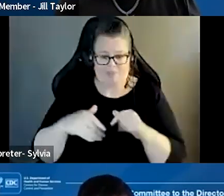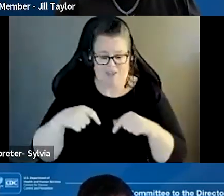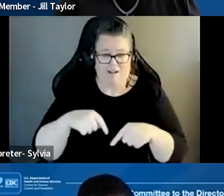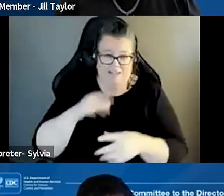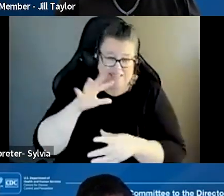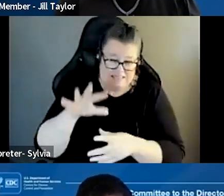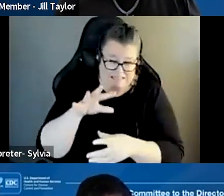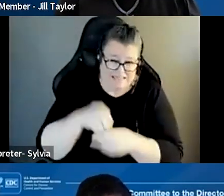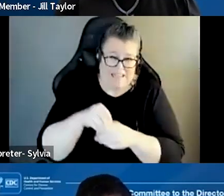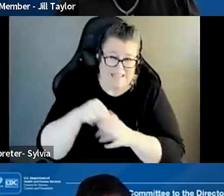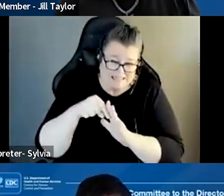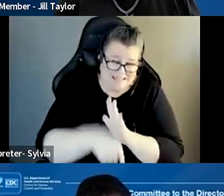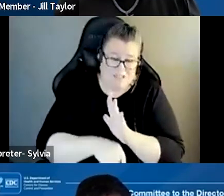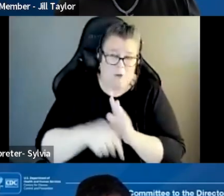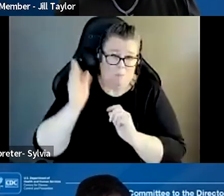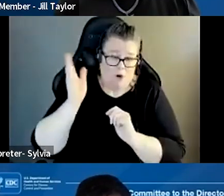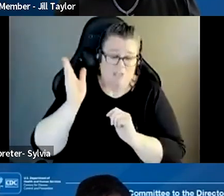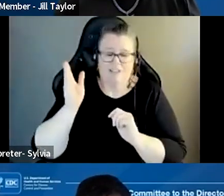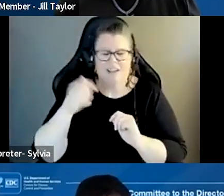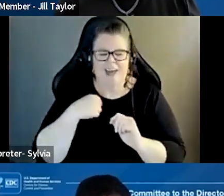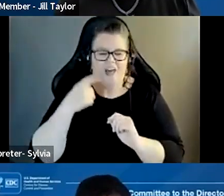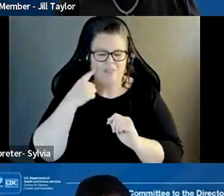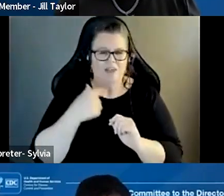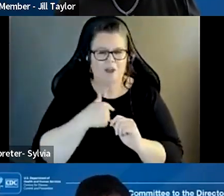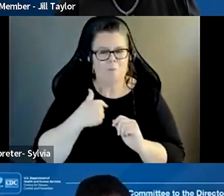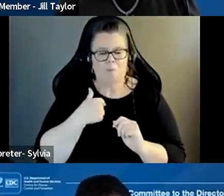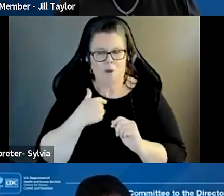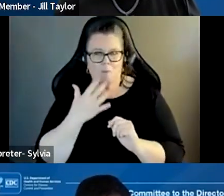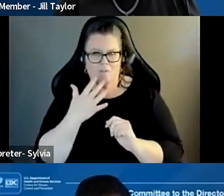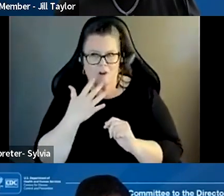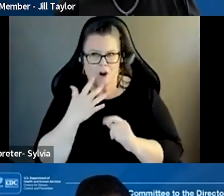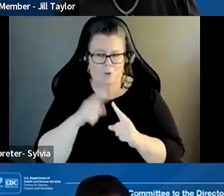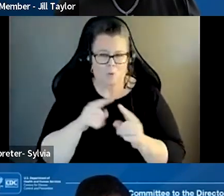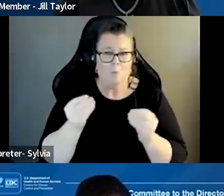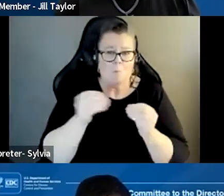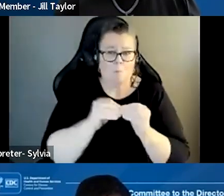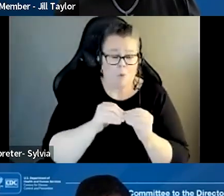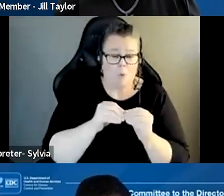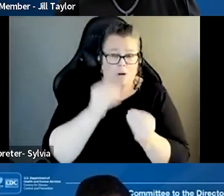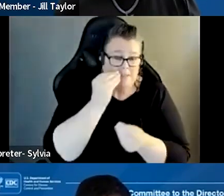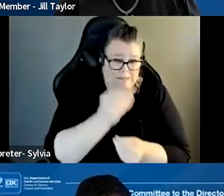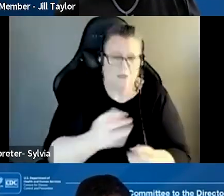on those specific questions I think we erred on the side of density. I would be happy to get back with you on the --